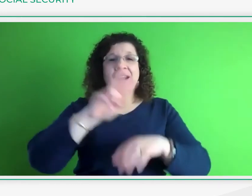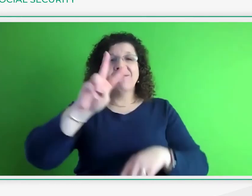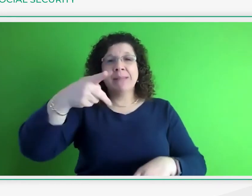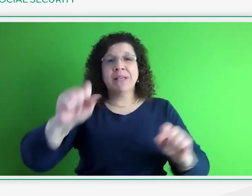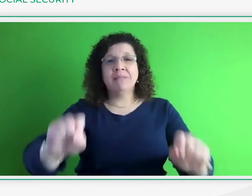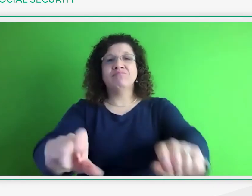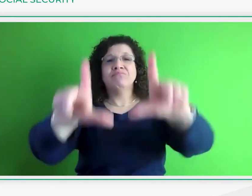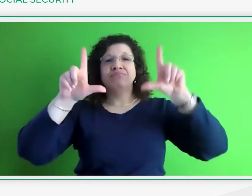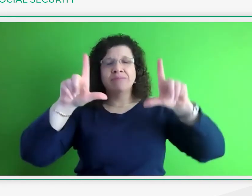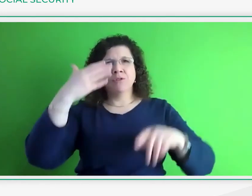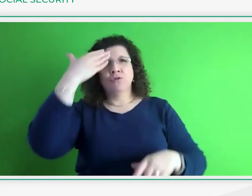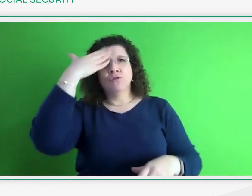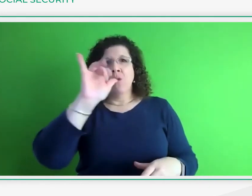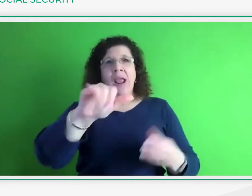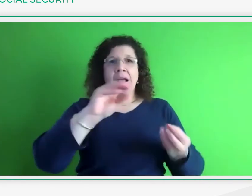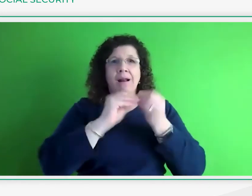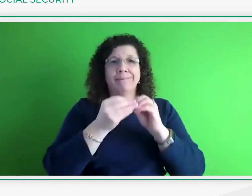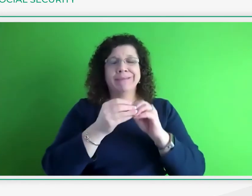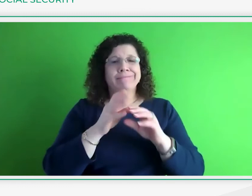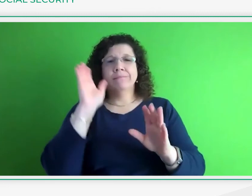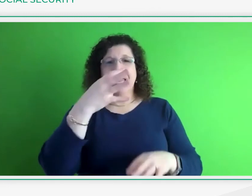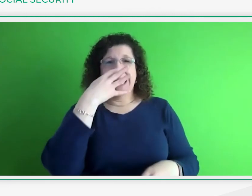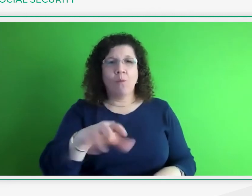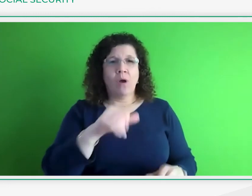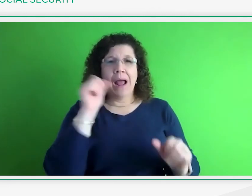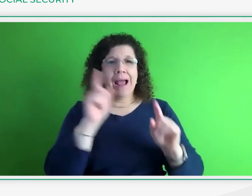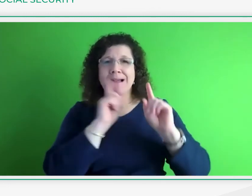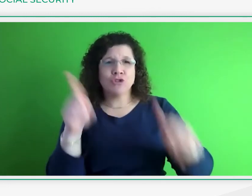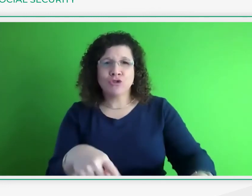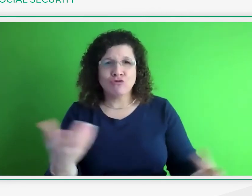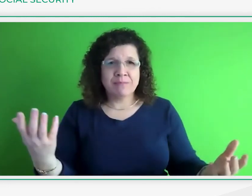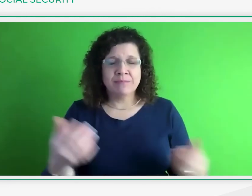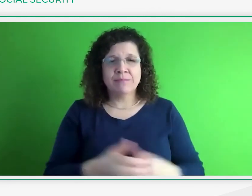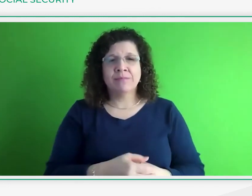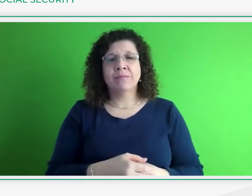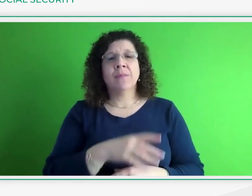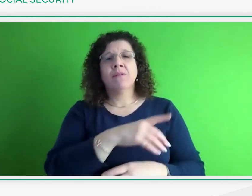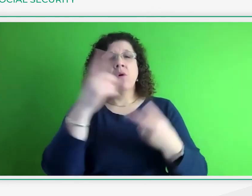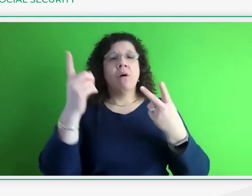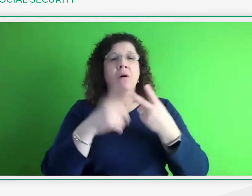I don't know that number.” On your video phone, you can see that. And if you don't recognize the number, don't even answer it!